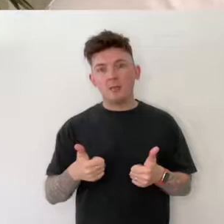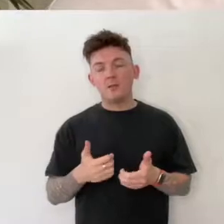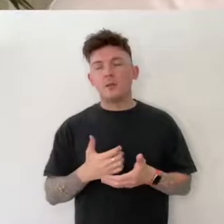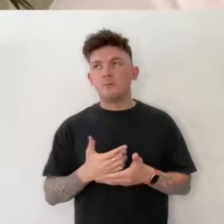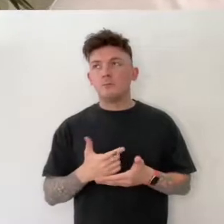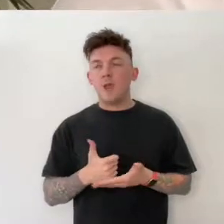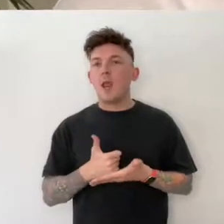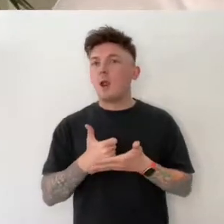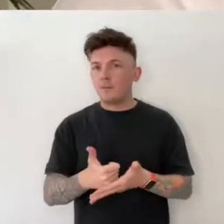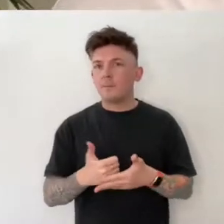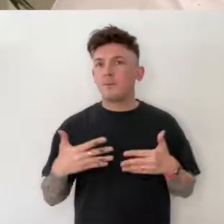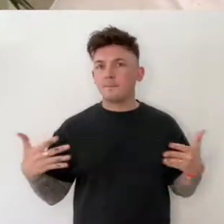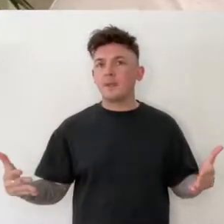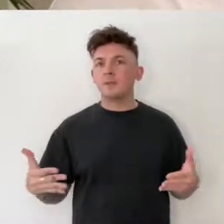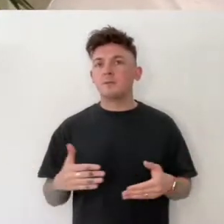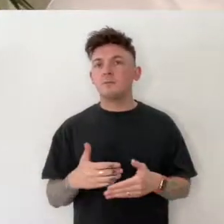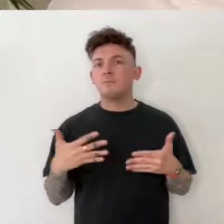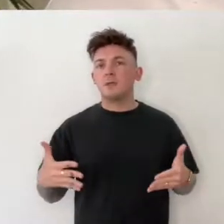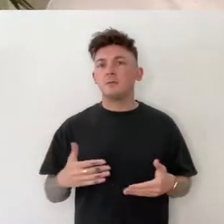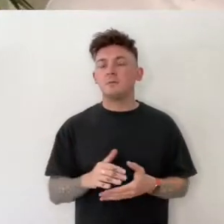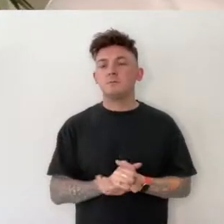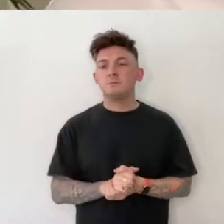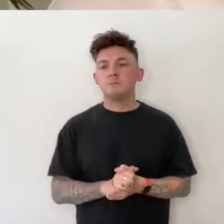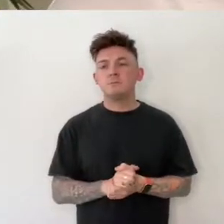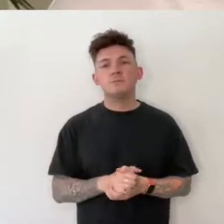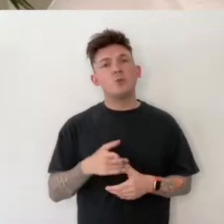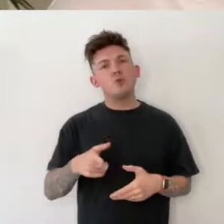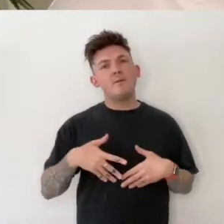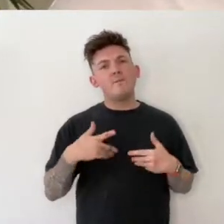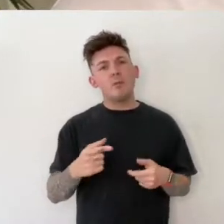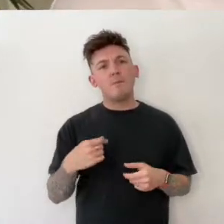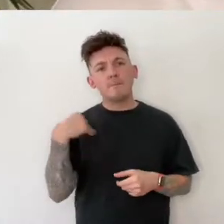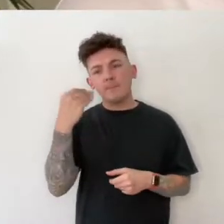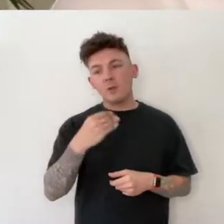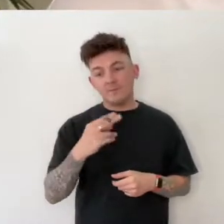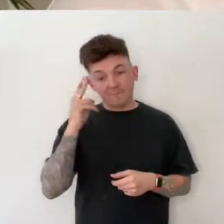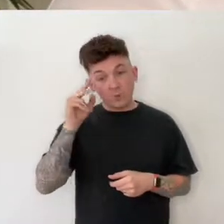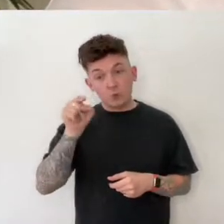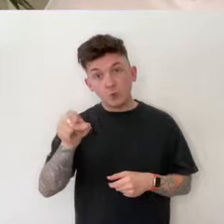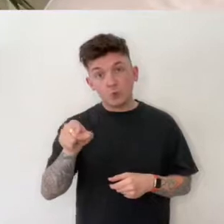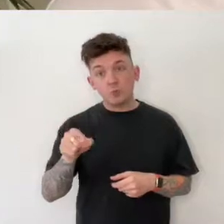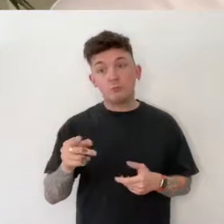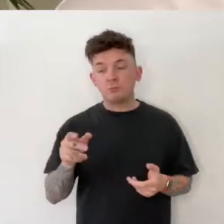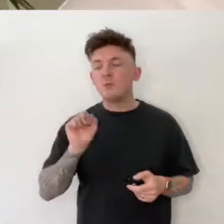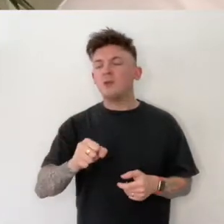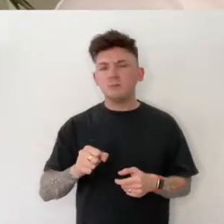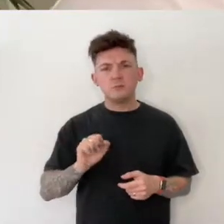you do your makeup in the morning for you? I do, i mean i do it because it makes me feel